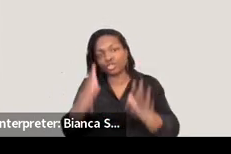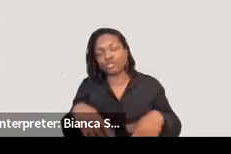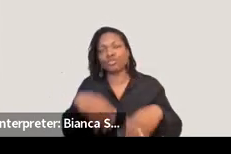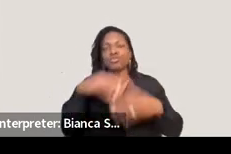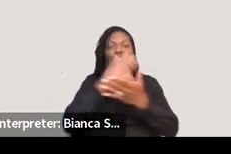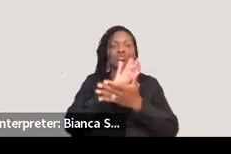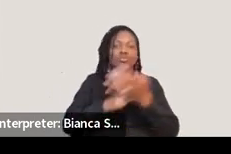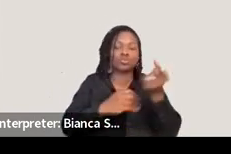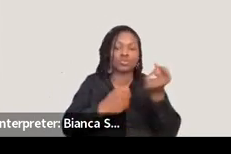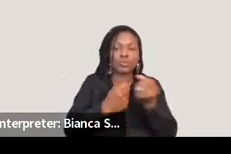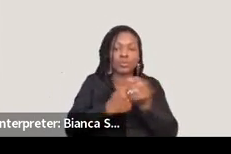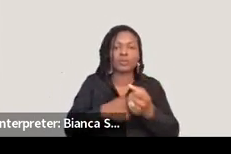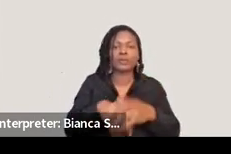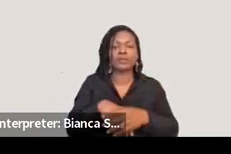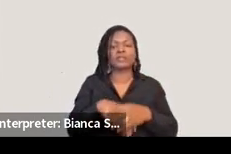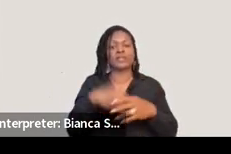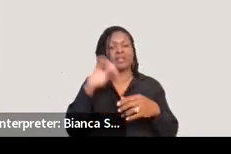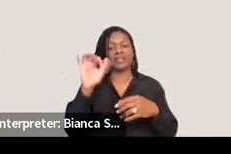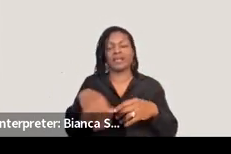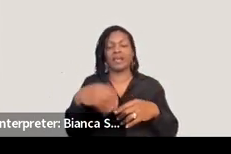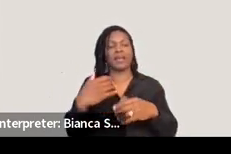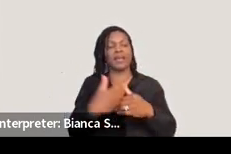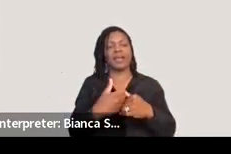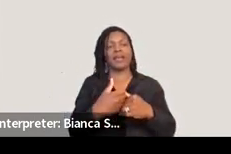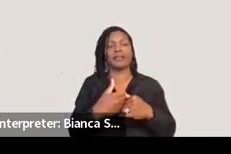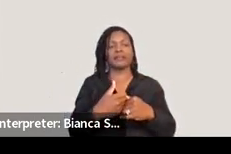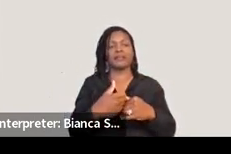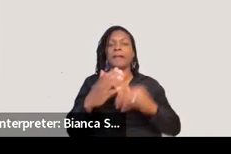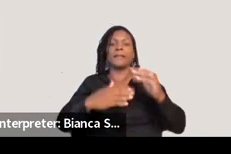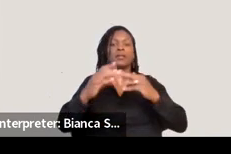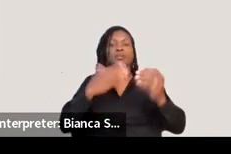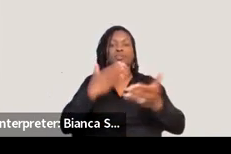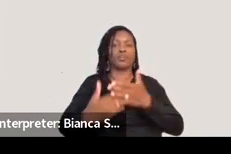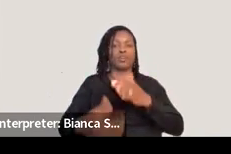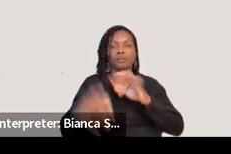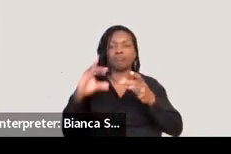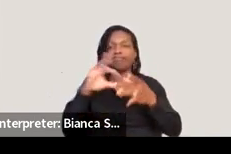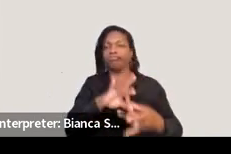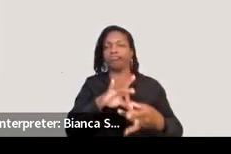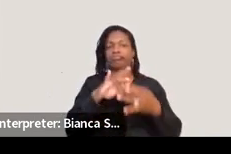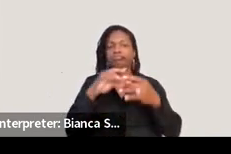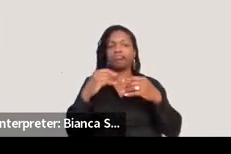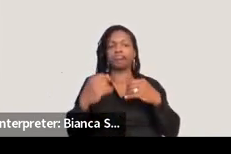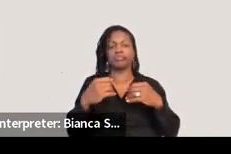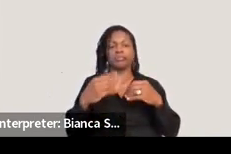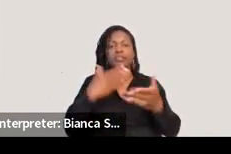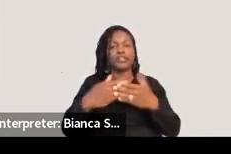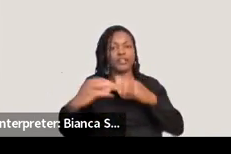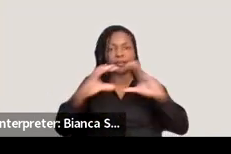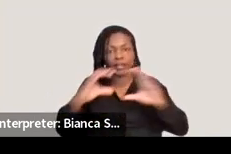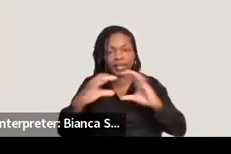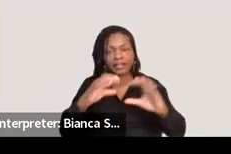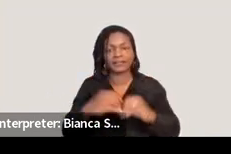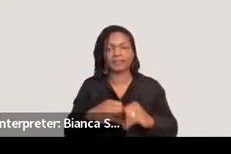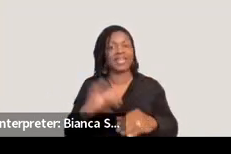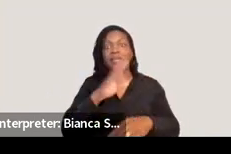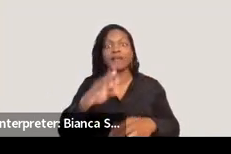Never start off with a complaint. If you're in a meeting and you have a student that has the emotional disability and let's just say.